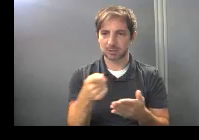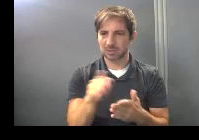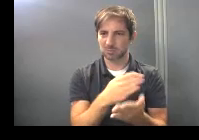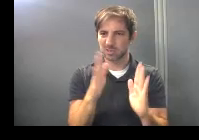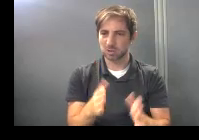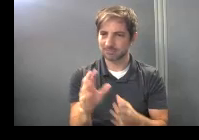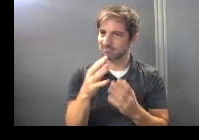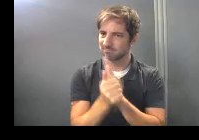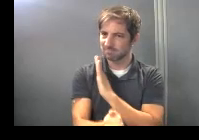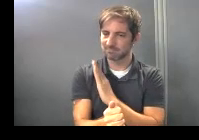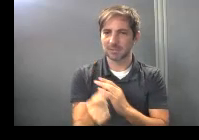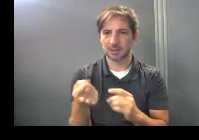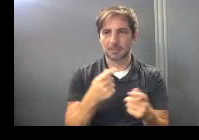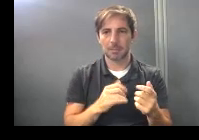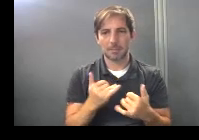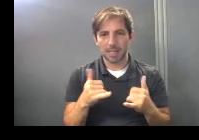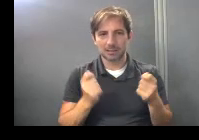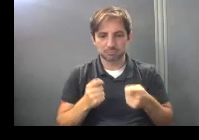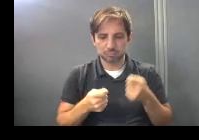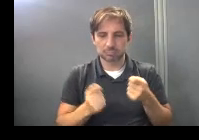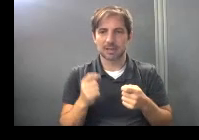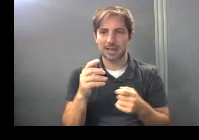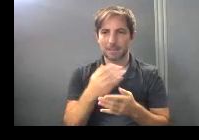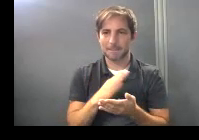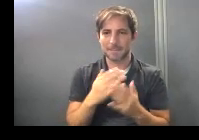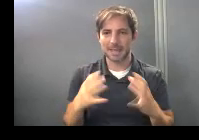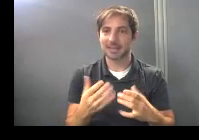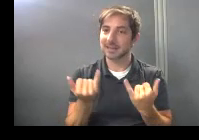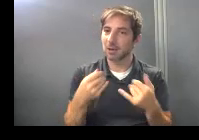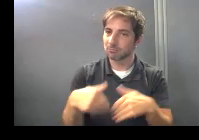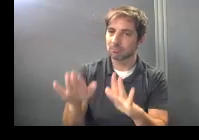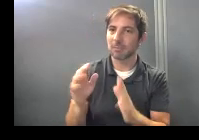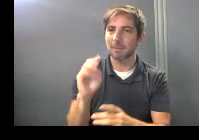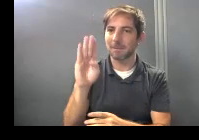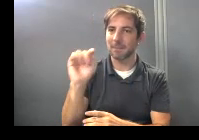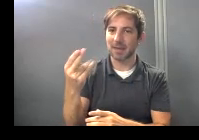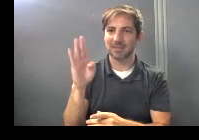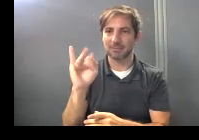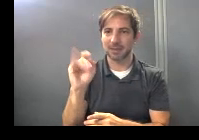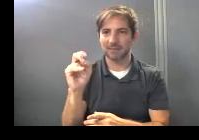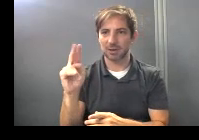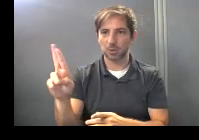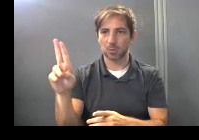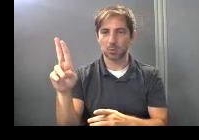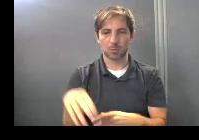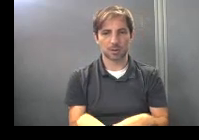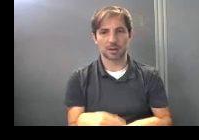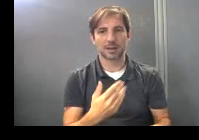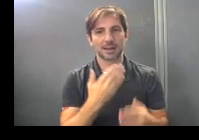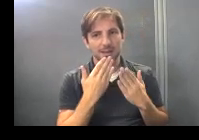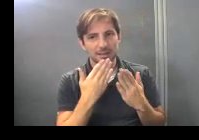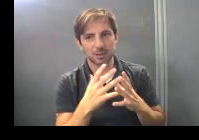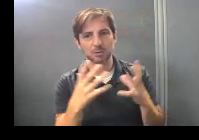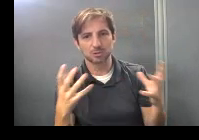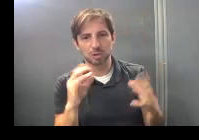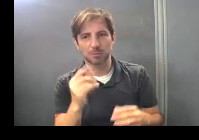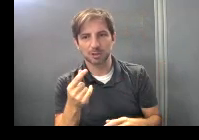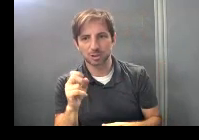I GIVE YOU BETH B "E" NVENU.